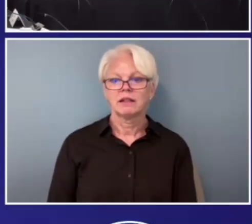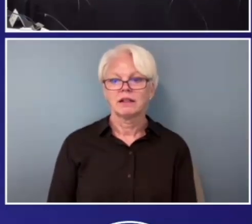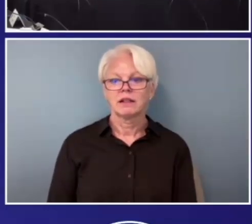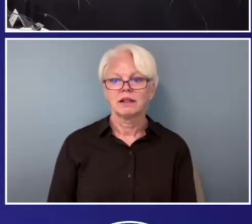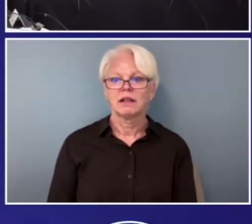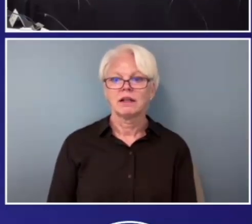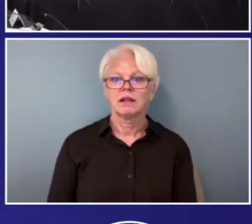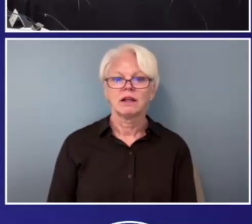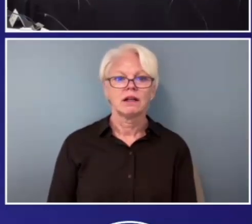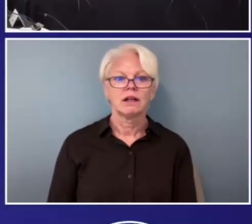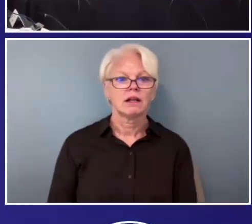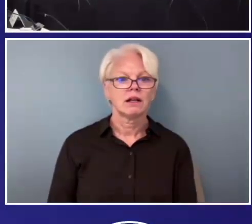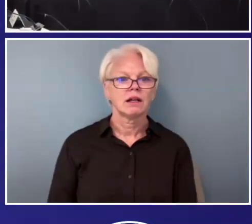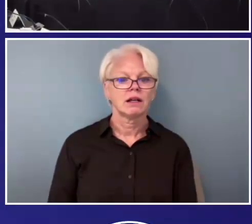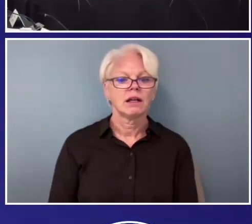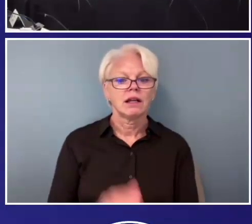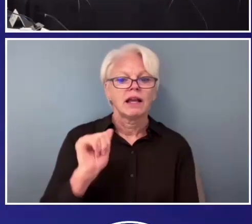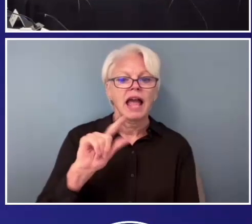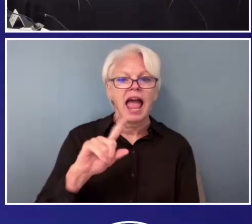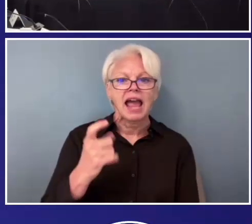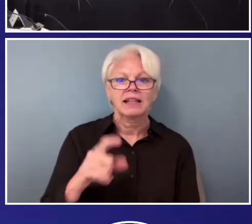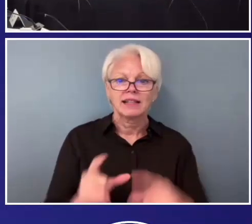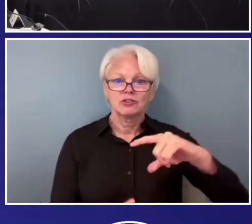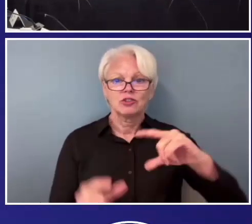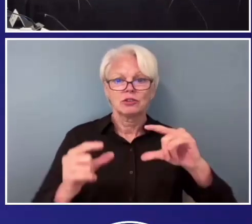Alex, your card is still up. Did you have another question? Thank you.